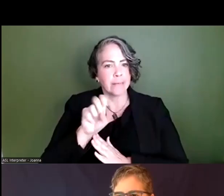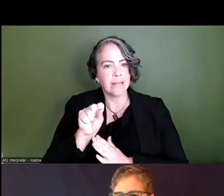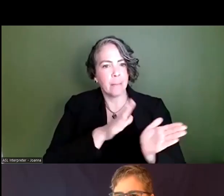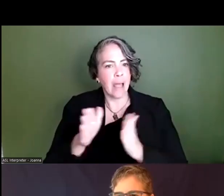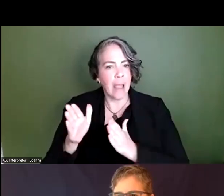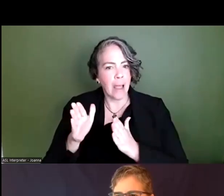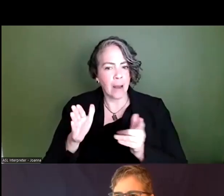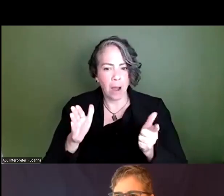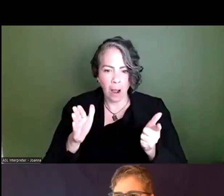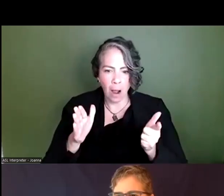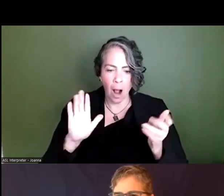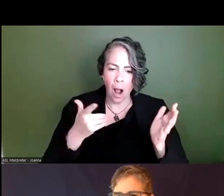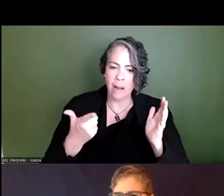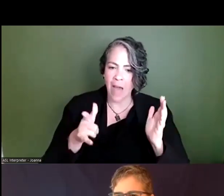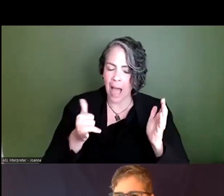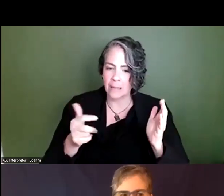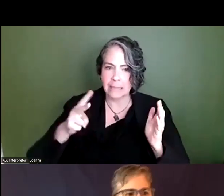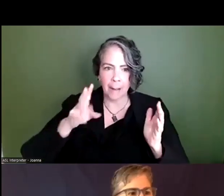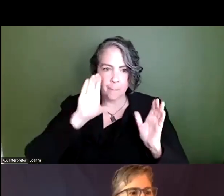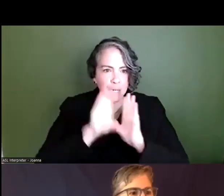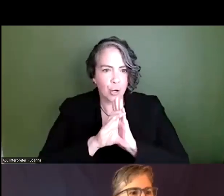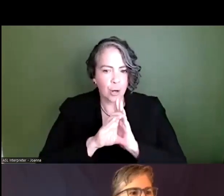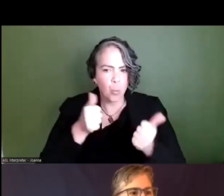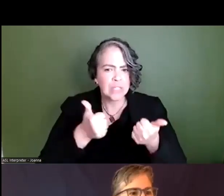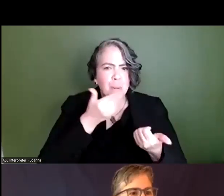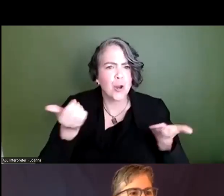you know? Come on now. I don't know if you can see - oh see, I don't even want to show this